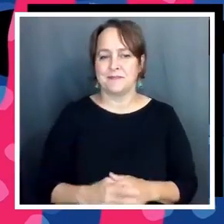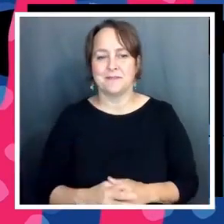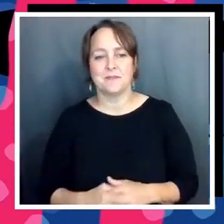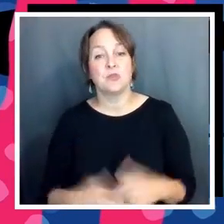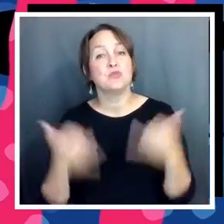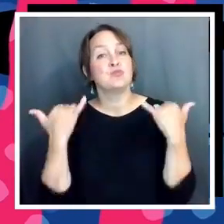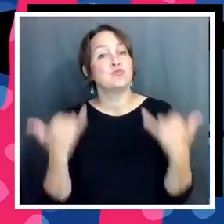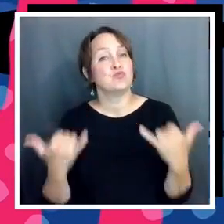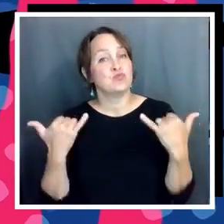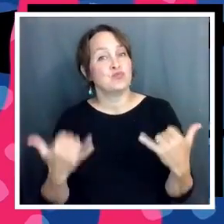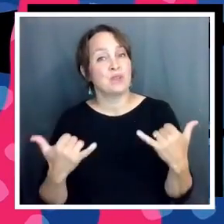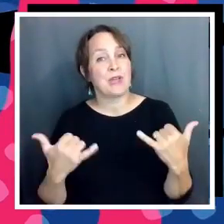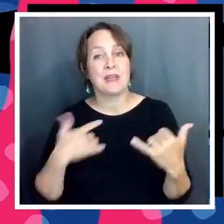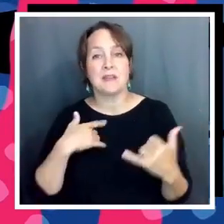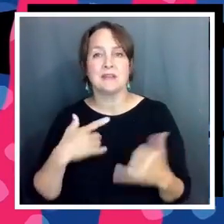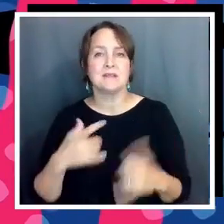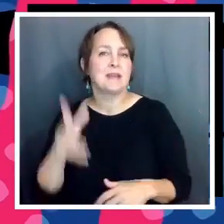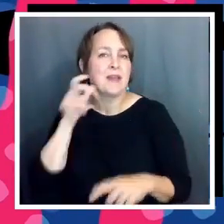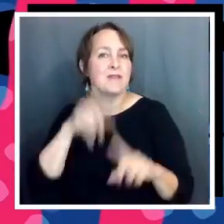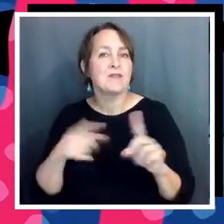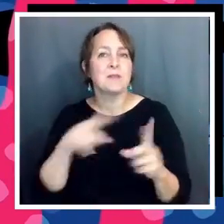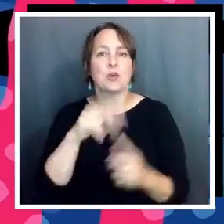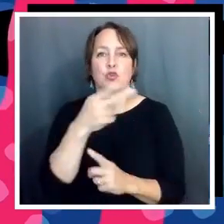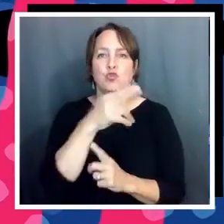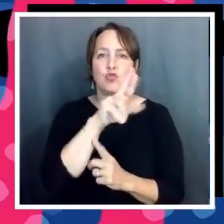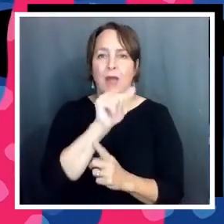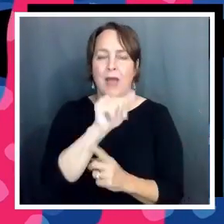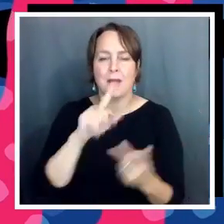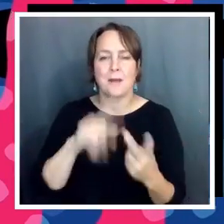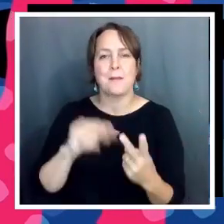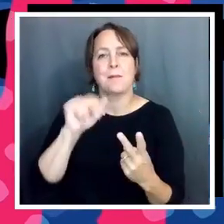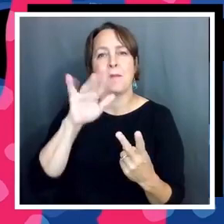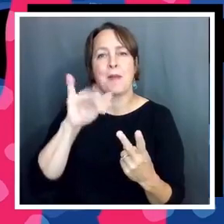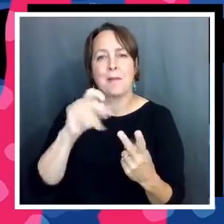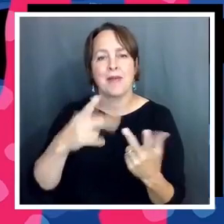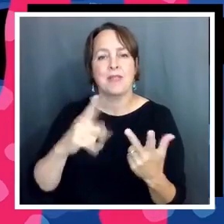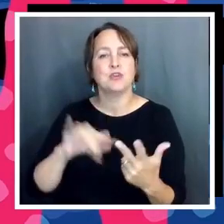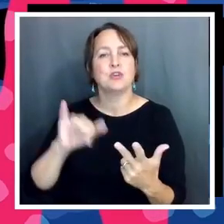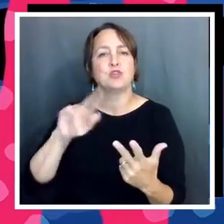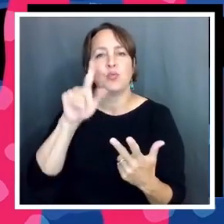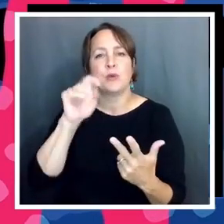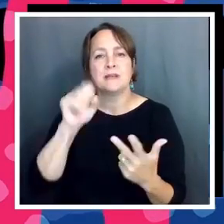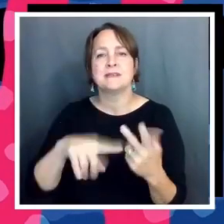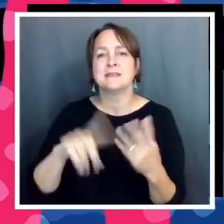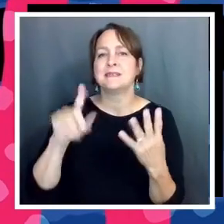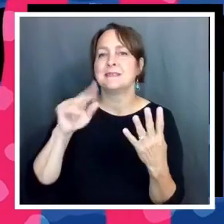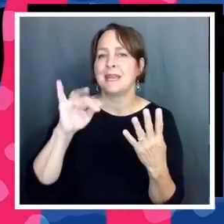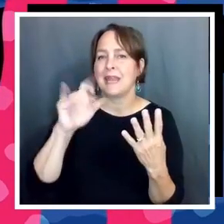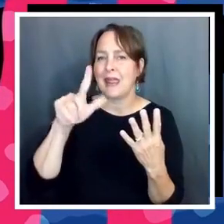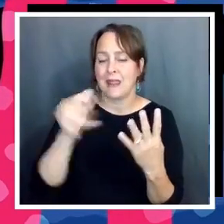OUR VOICES TO MEMBERS OF CONGRESS AND MORE.